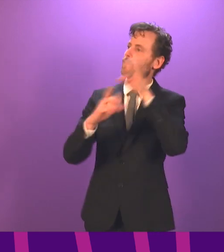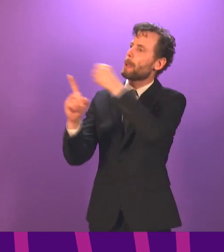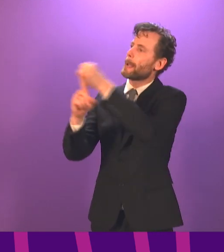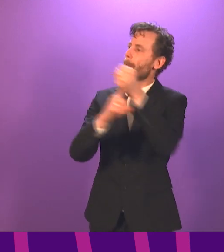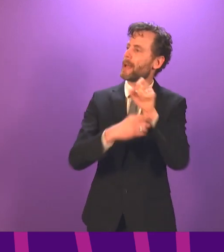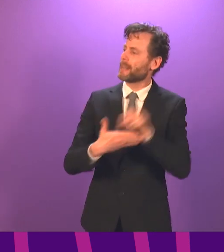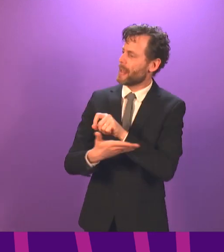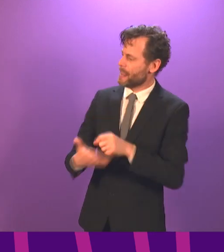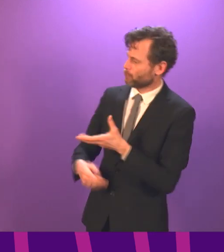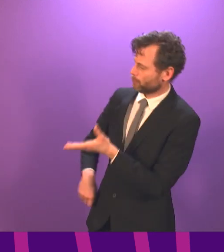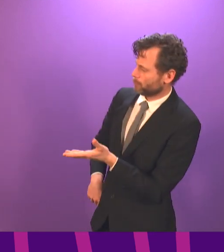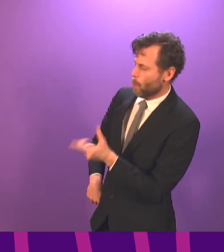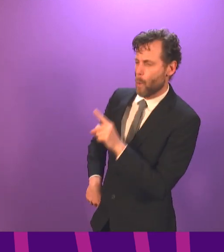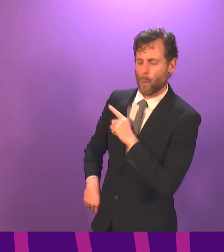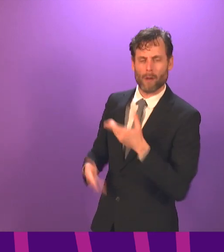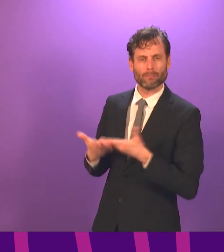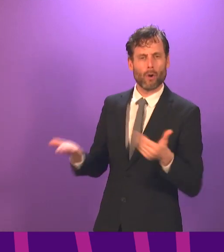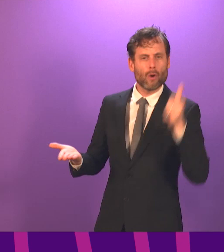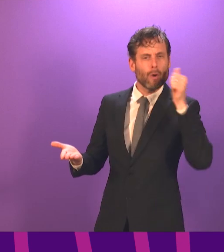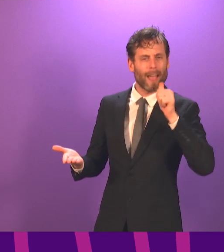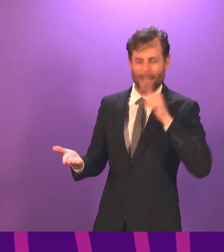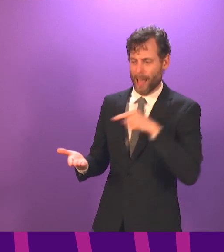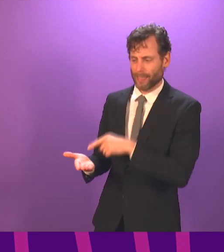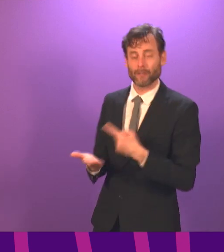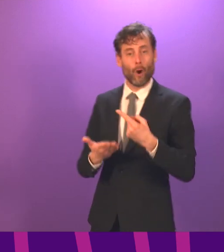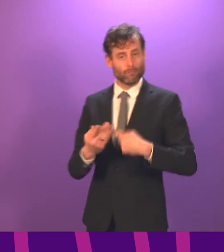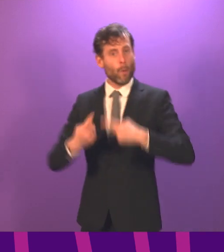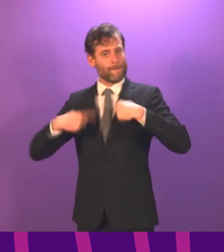door and ask for their vote? That is one rule for politicians and another for the